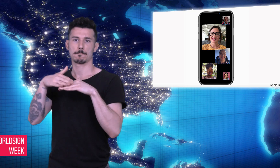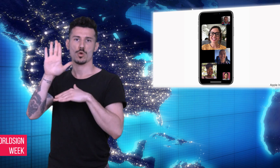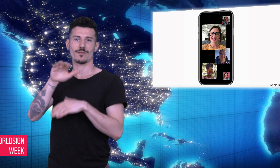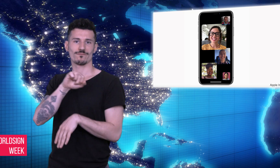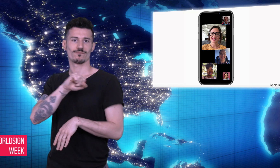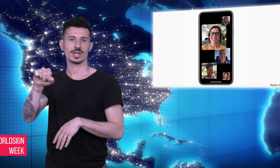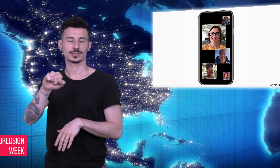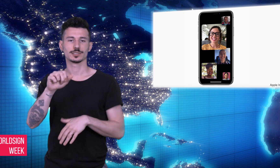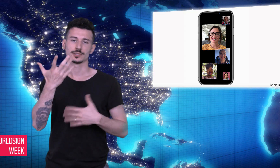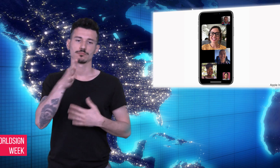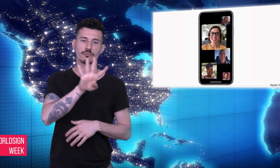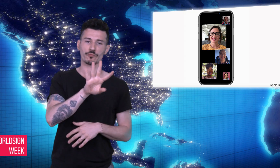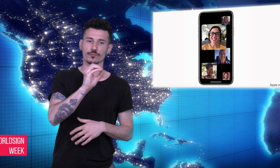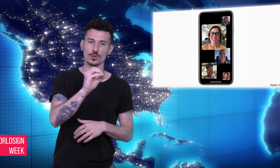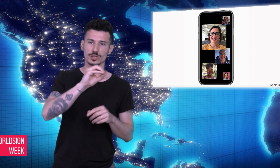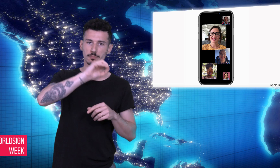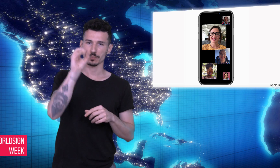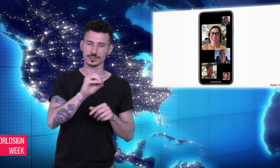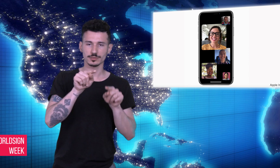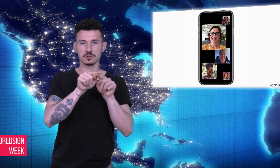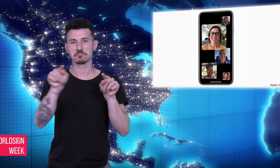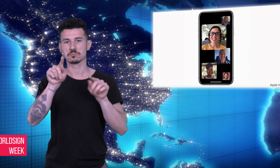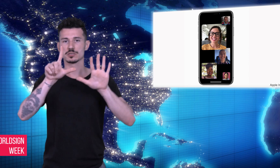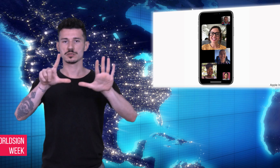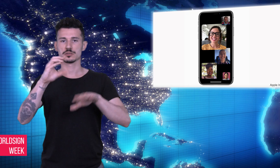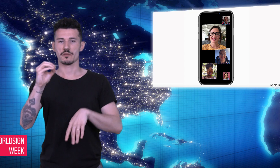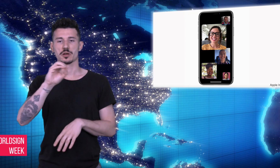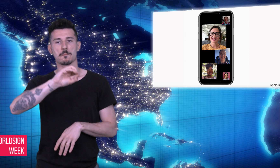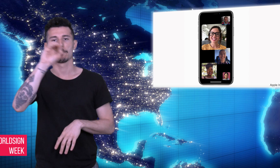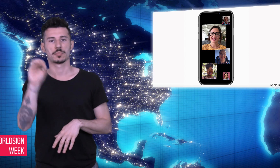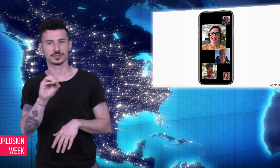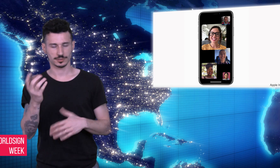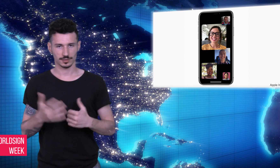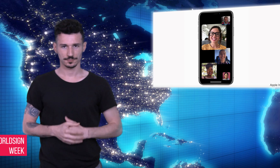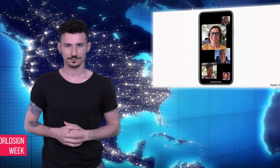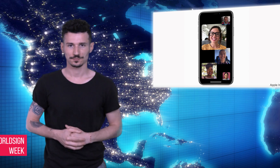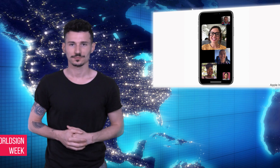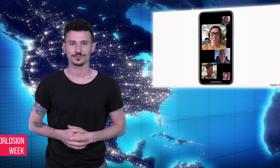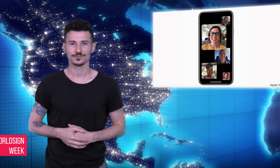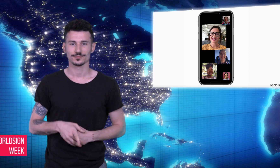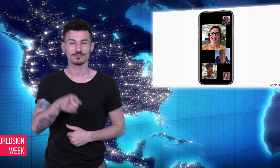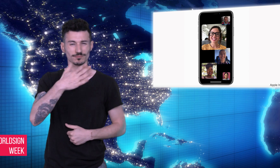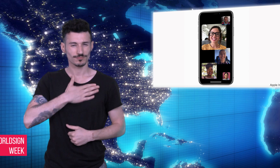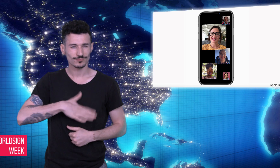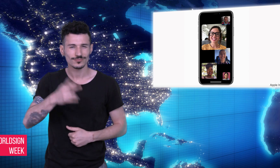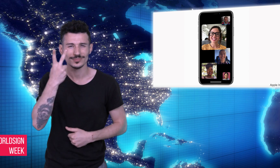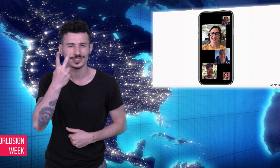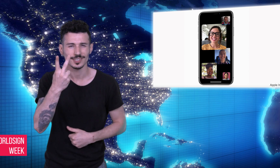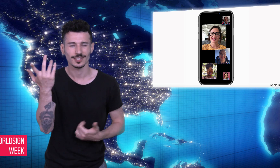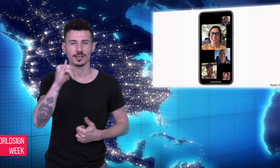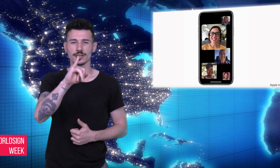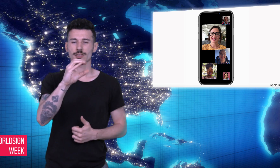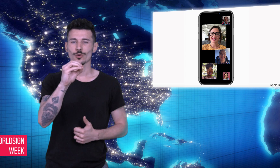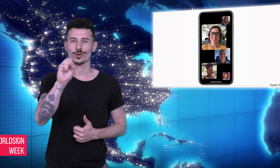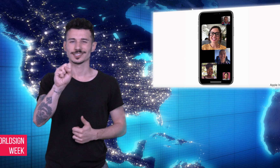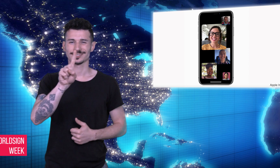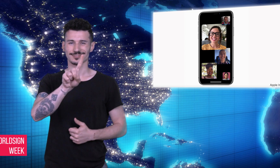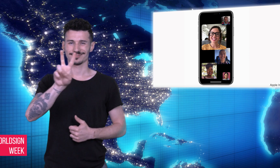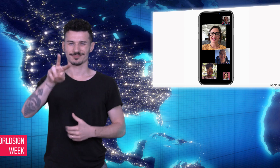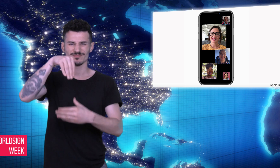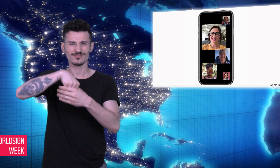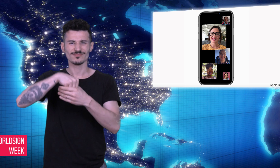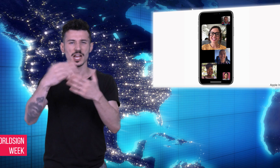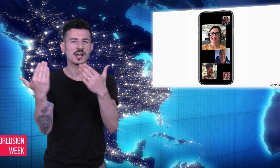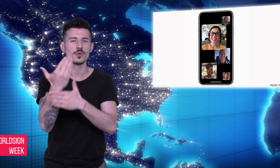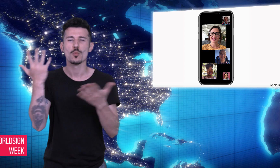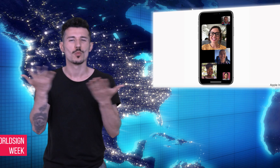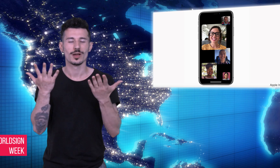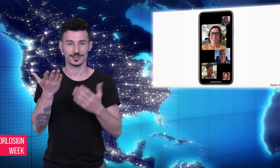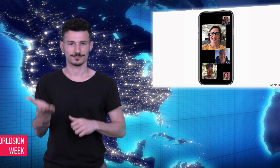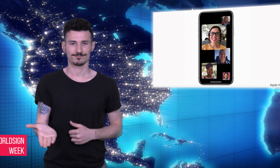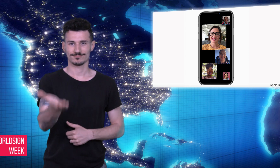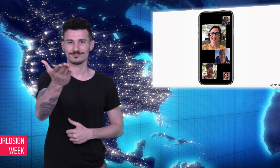features of iOS 12